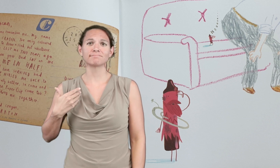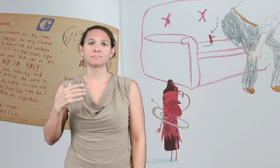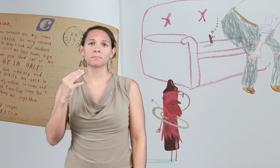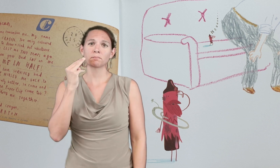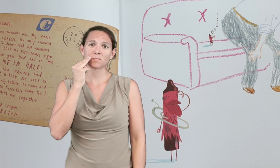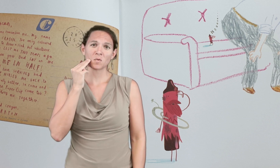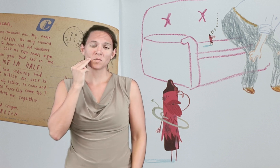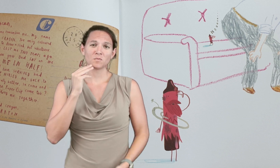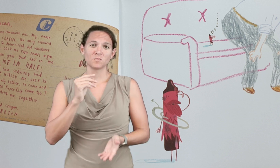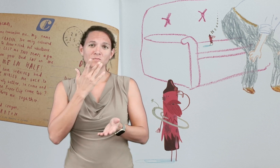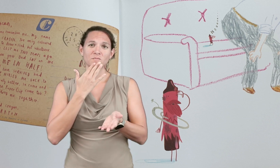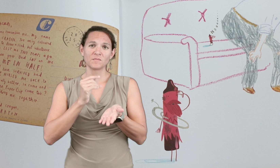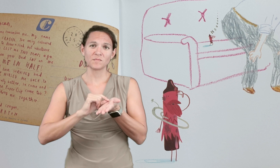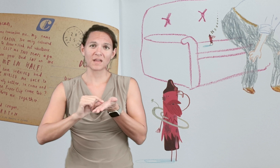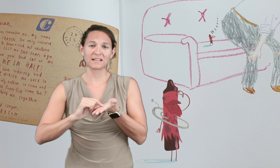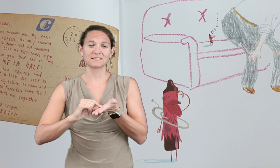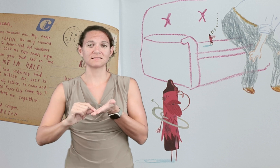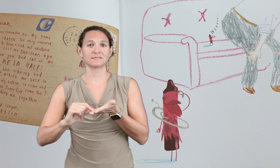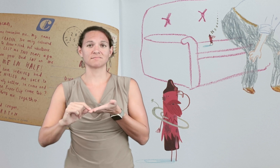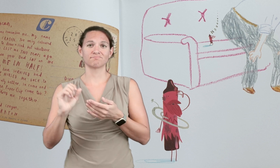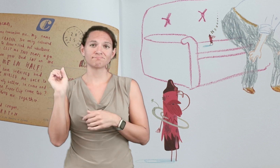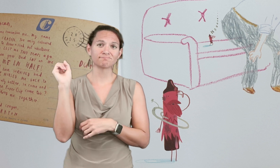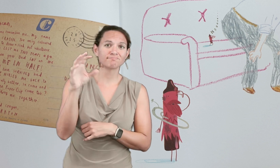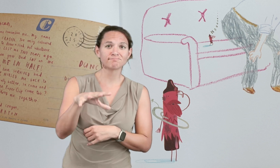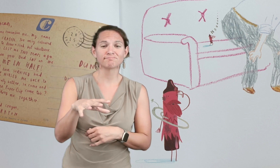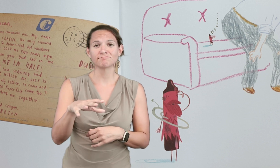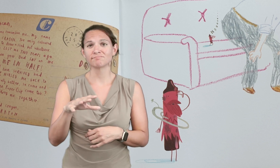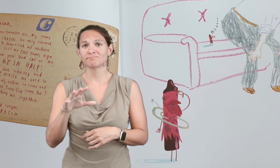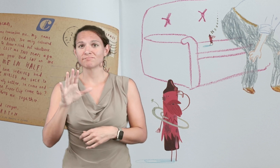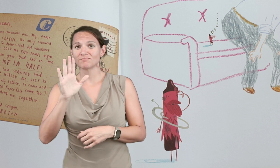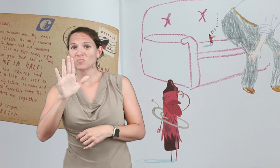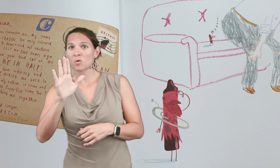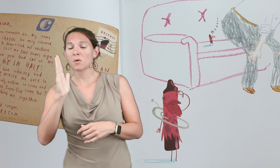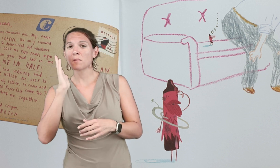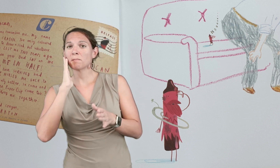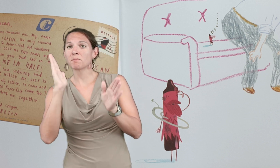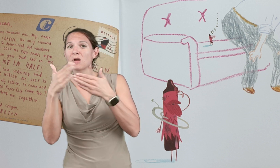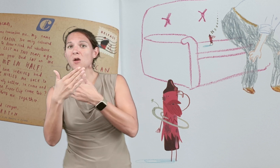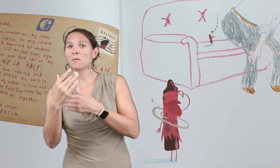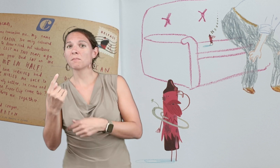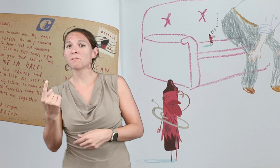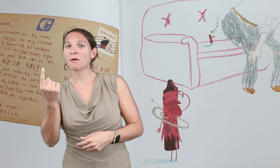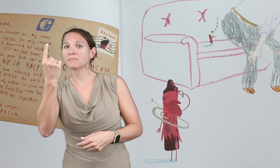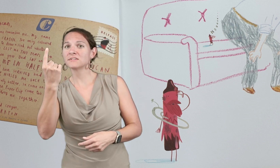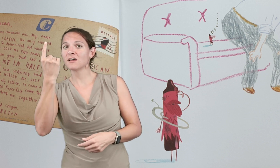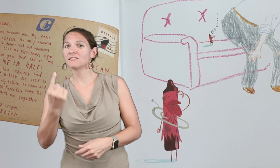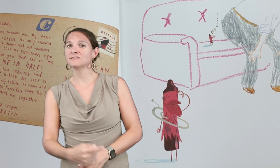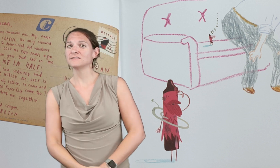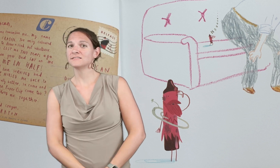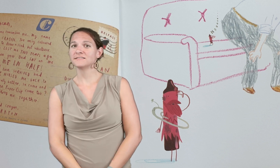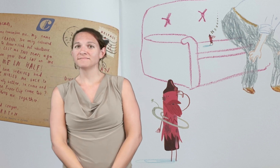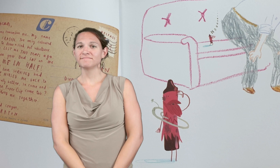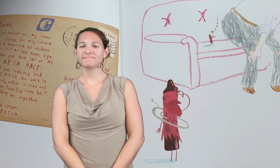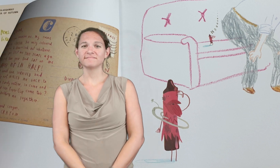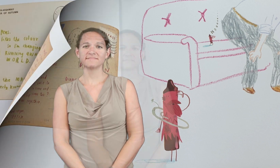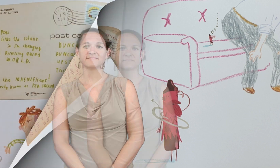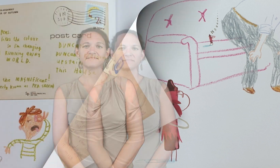Sincerely, Your Maroon Crayon. Sent to your bedroom upstairs.”